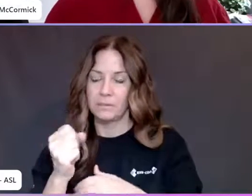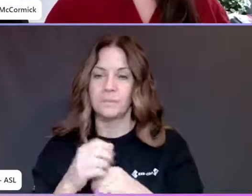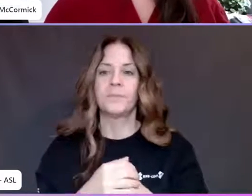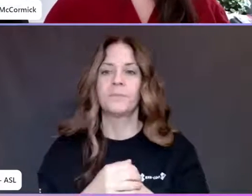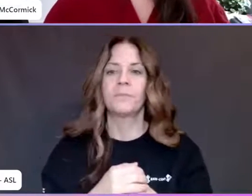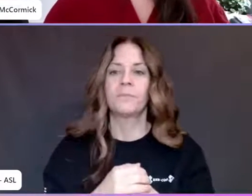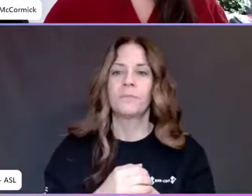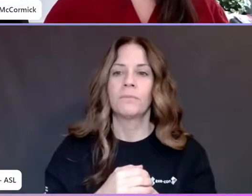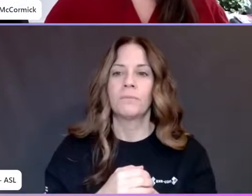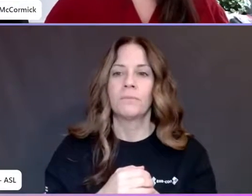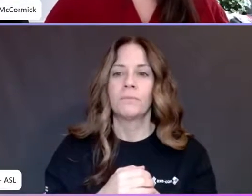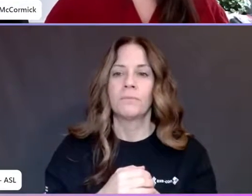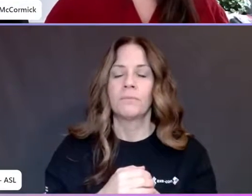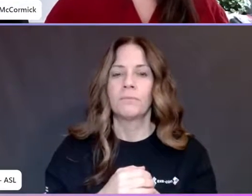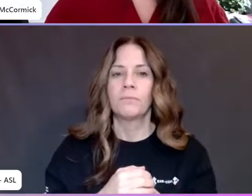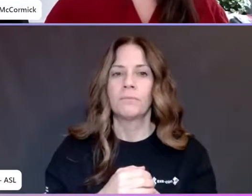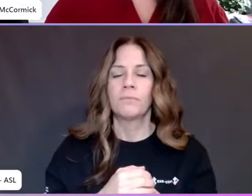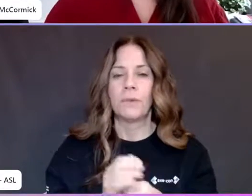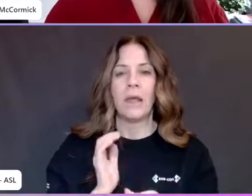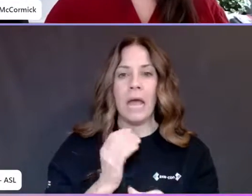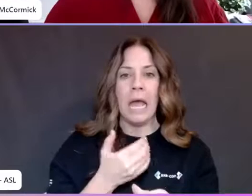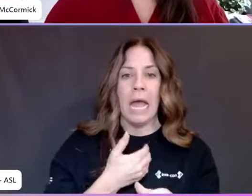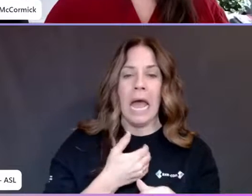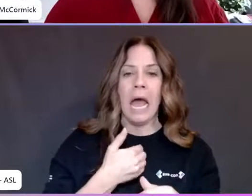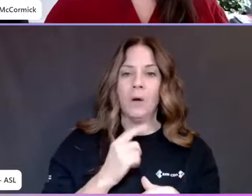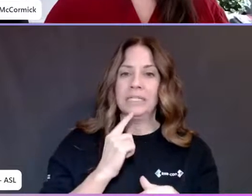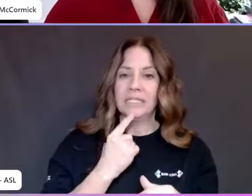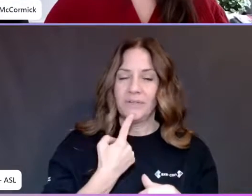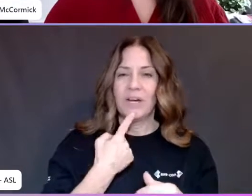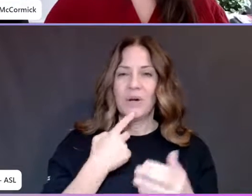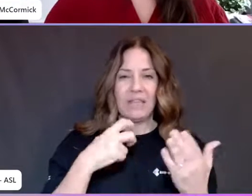for generics of 1? Or sub one? Relative to other bugs?